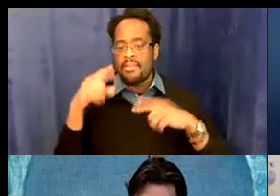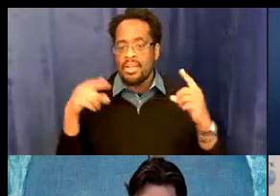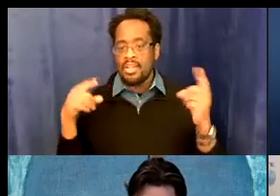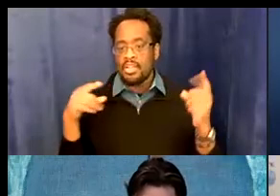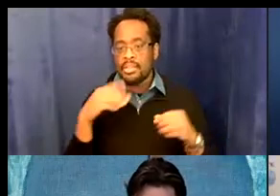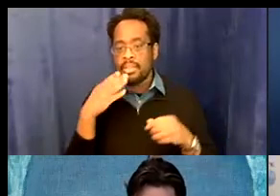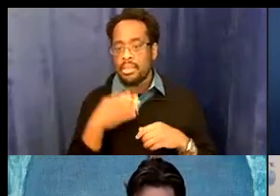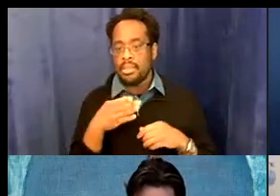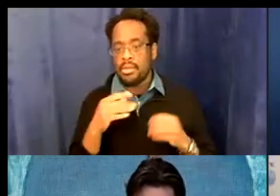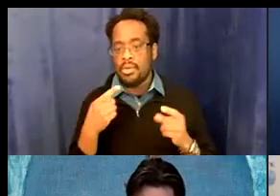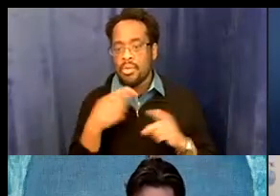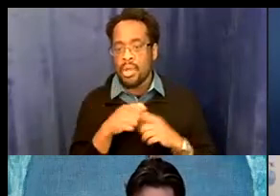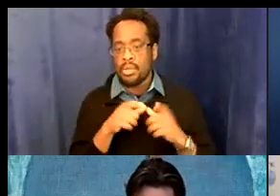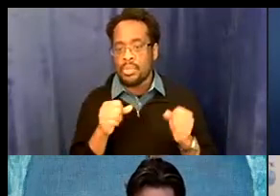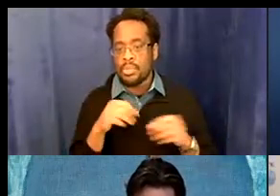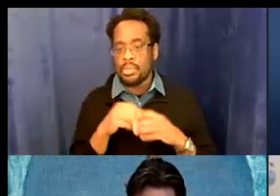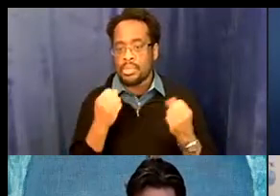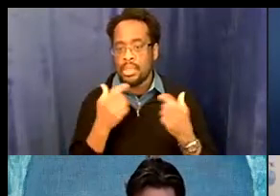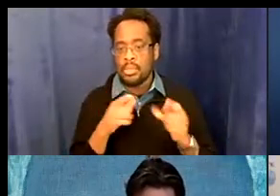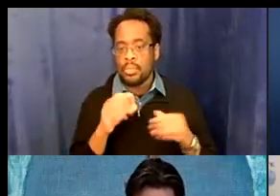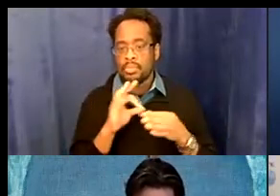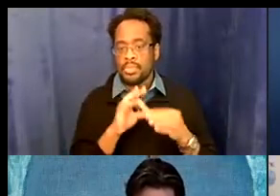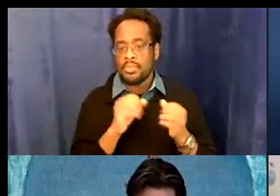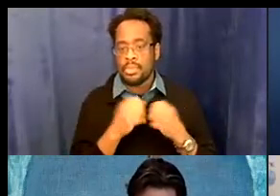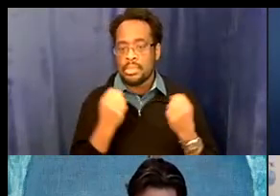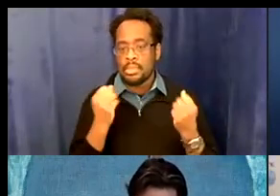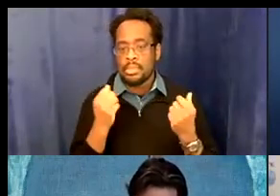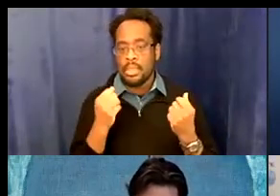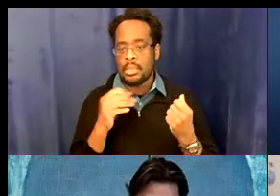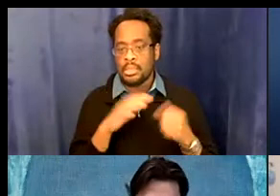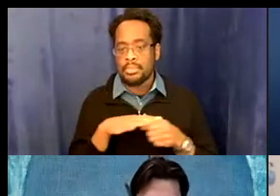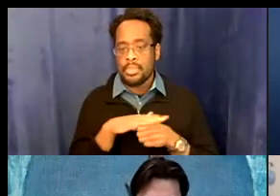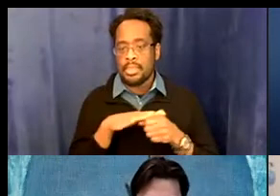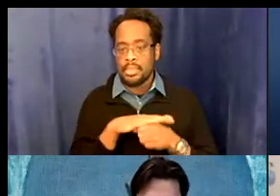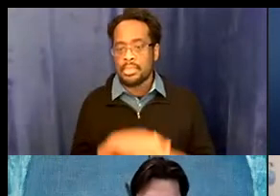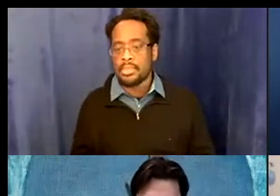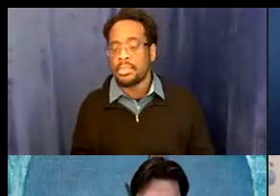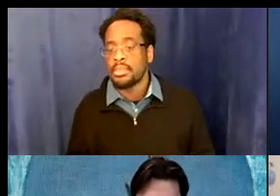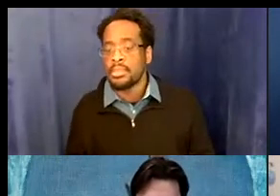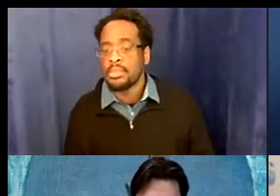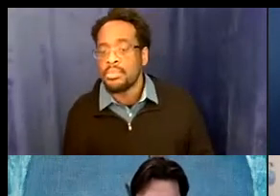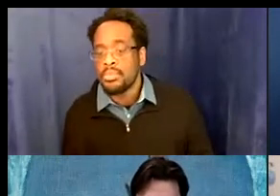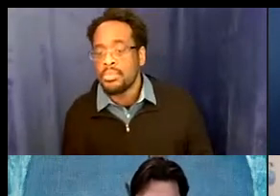how many variations um in linguistic sign language relates to american sign language